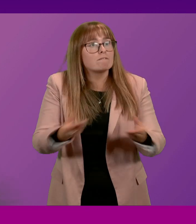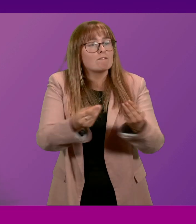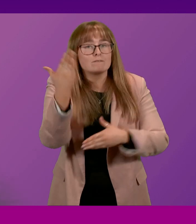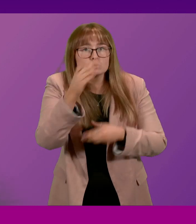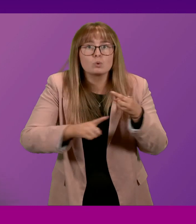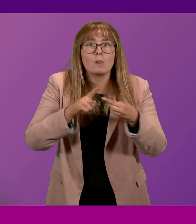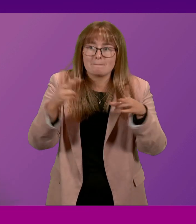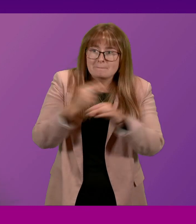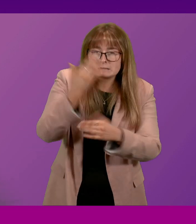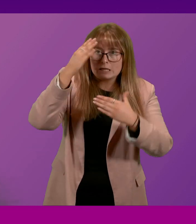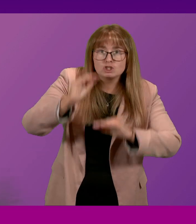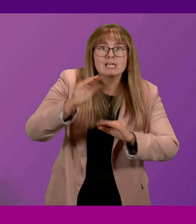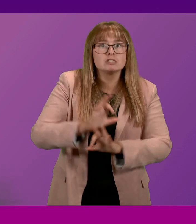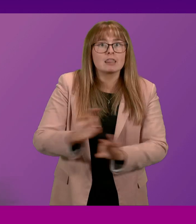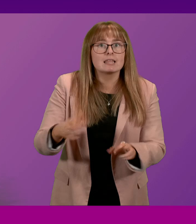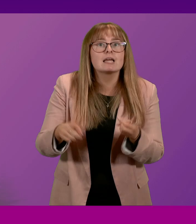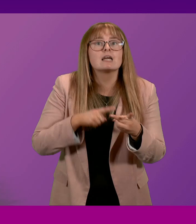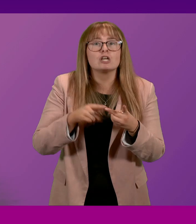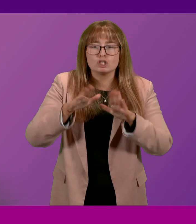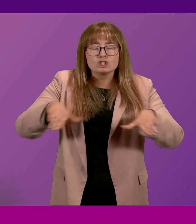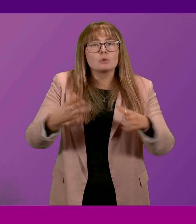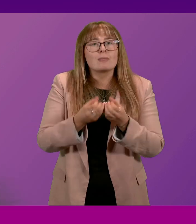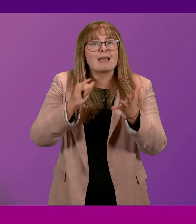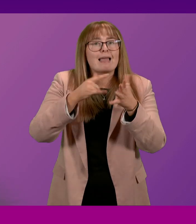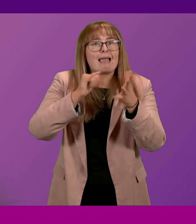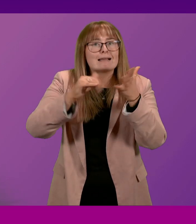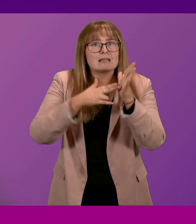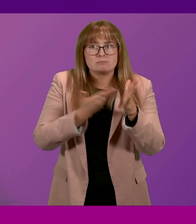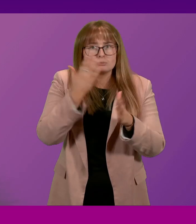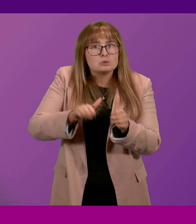out on the education that they need; pupils with ASN are not being supported, which holds